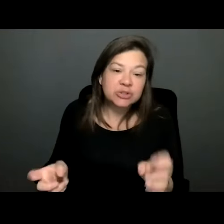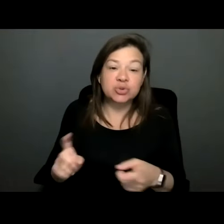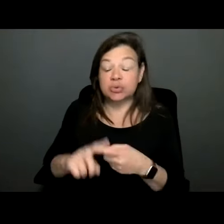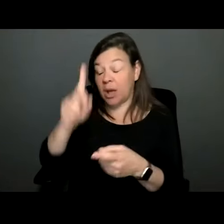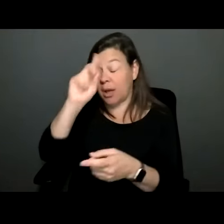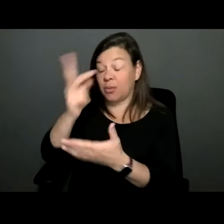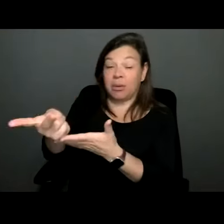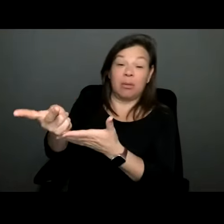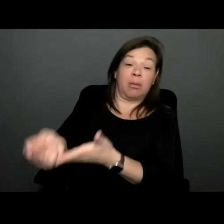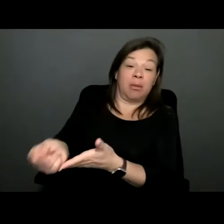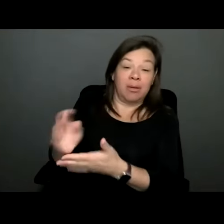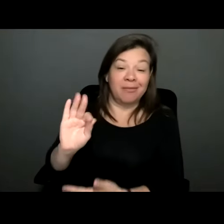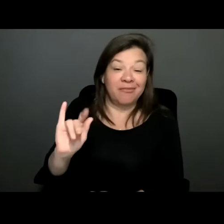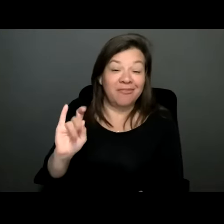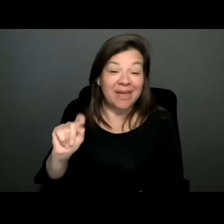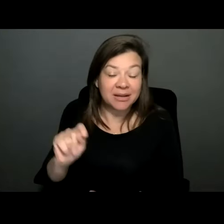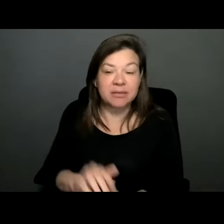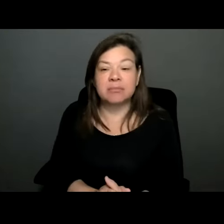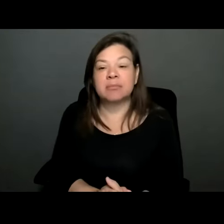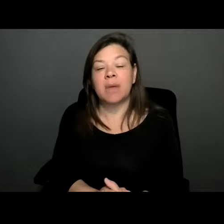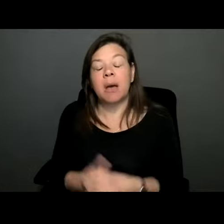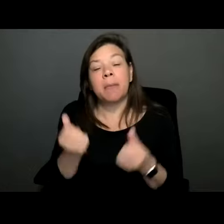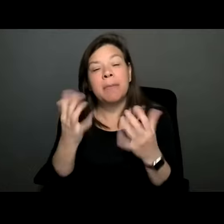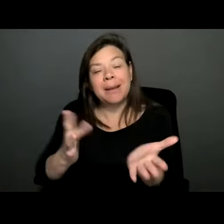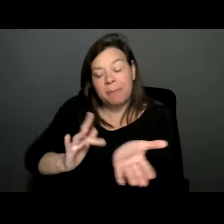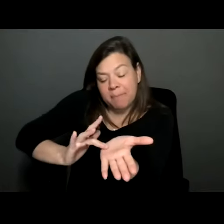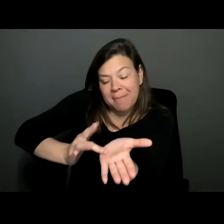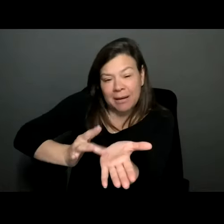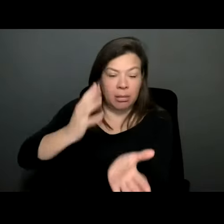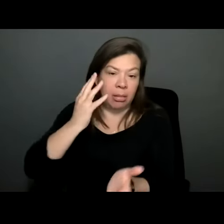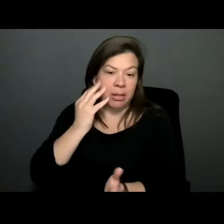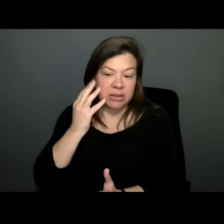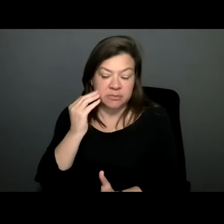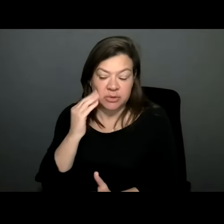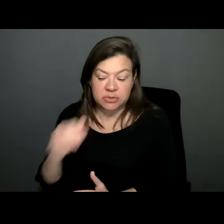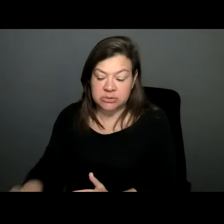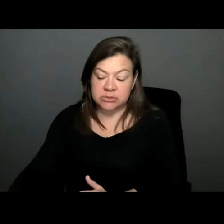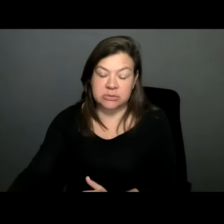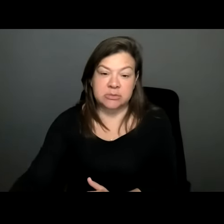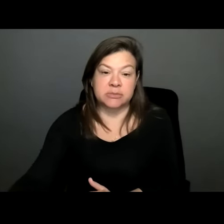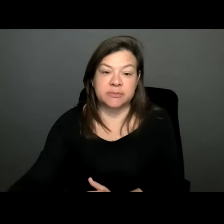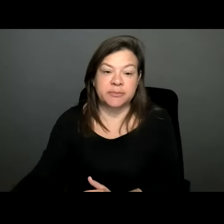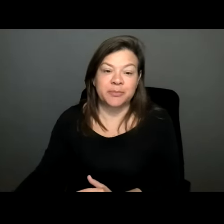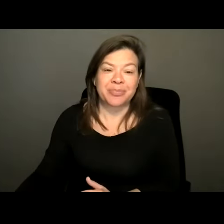I was having a lot of sort of medical experiences, but I didn't have the language at the time